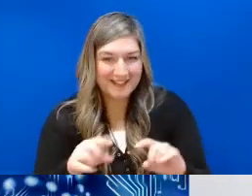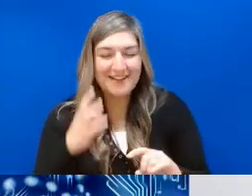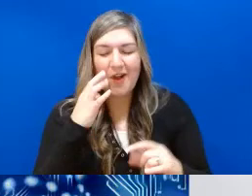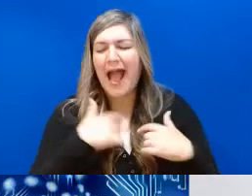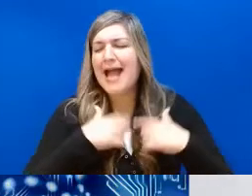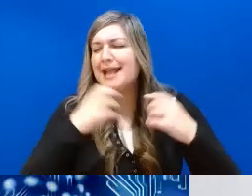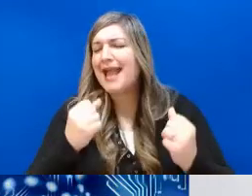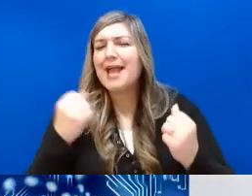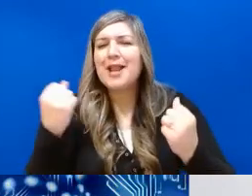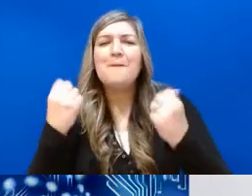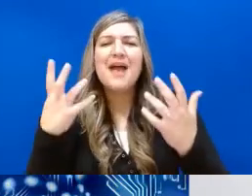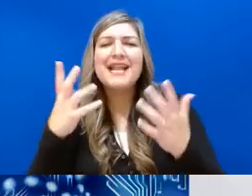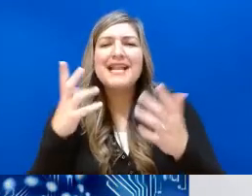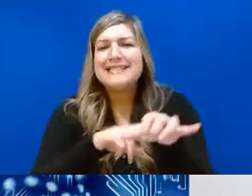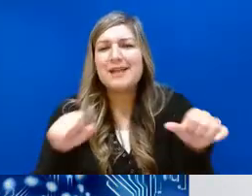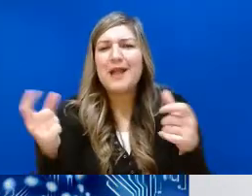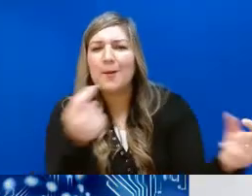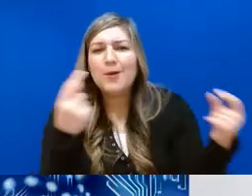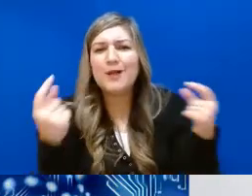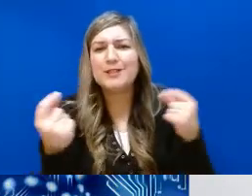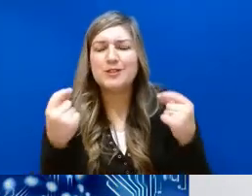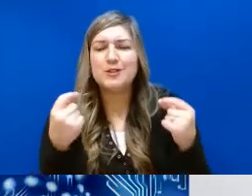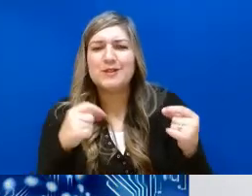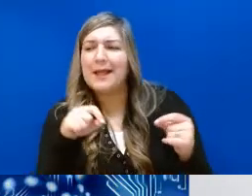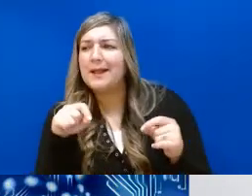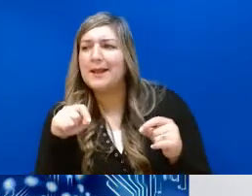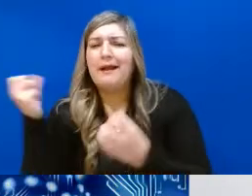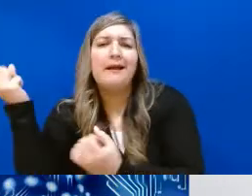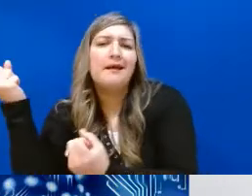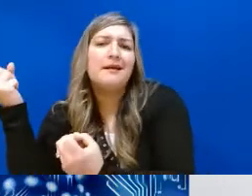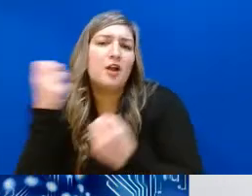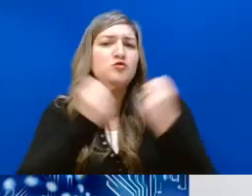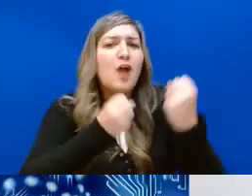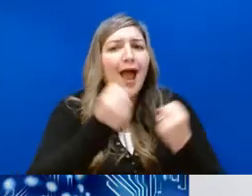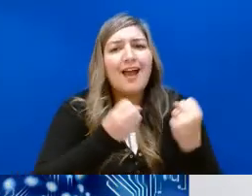The research indicates that distraction actually decreases productivity.